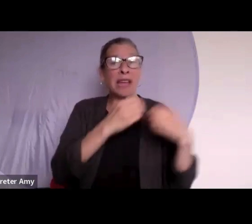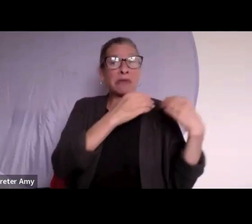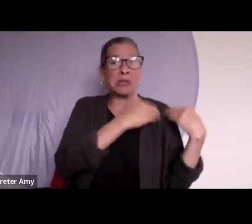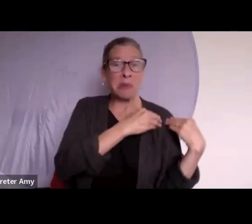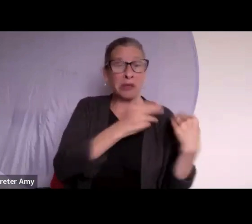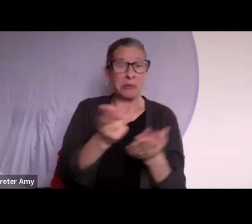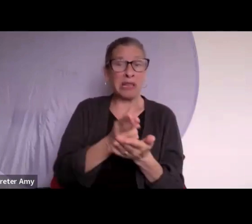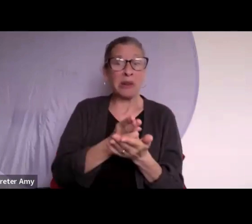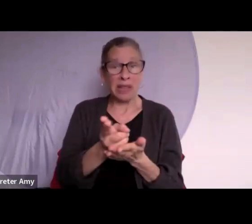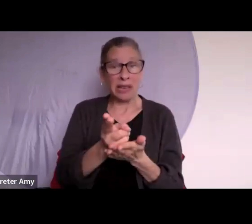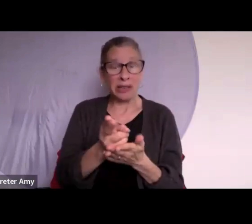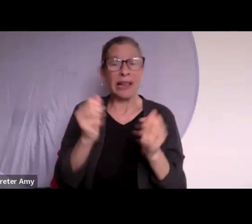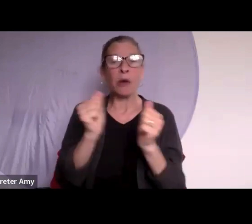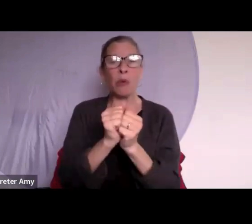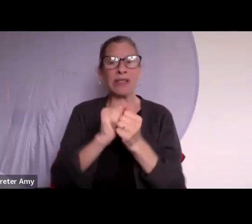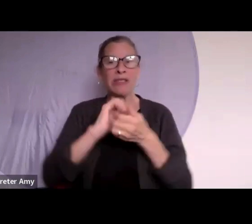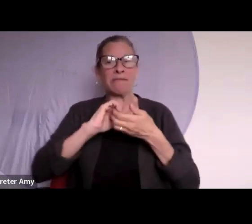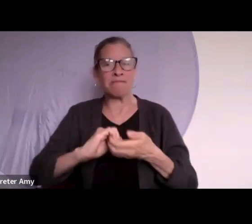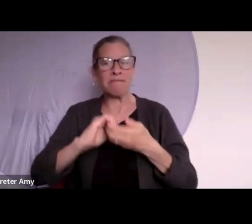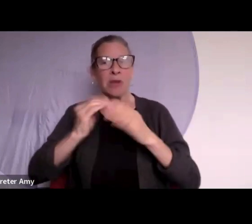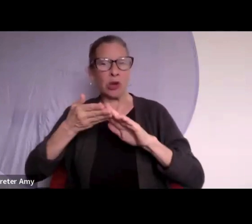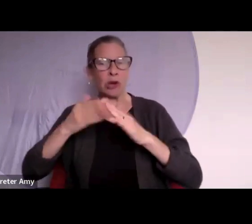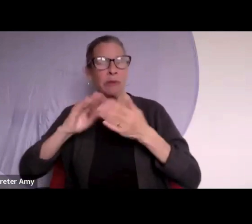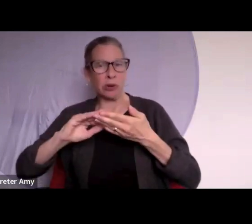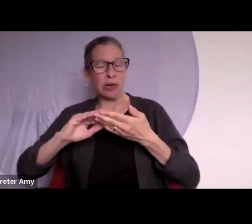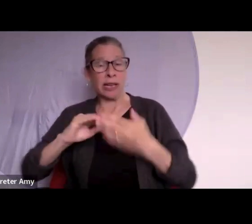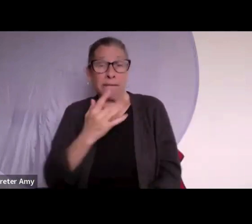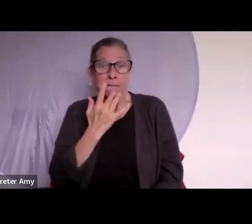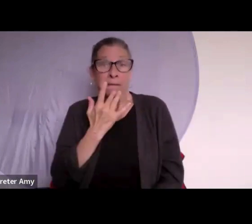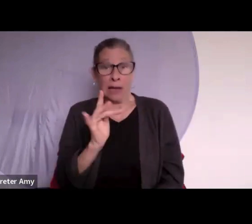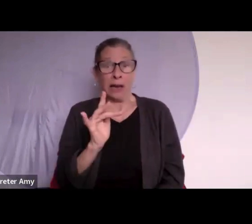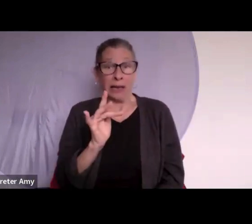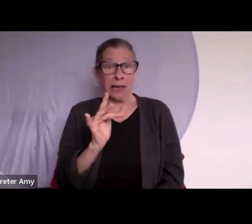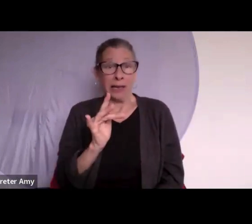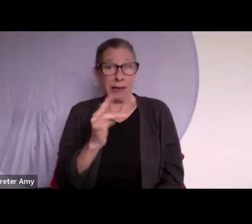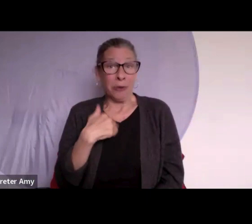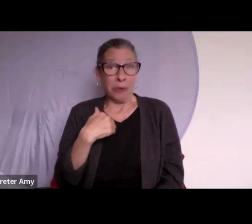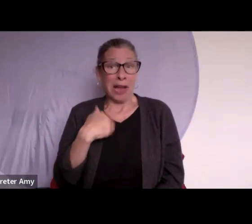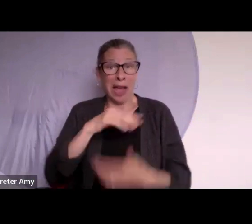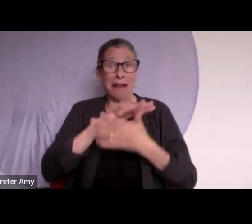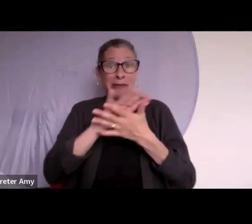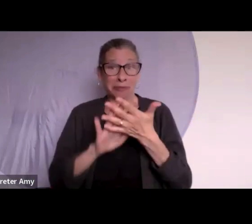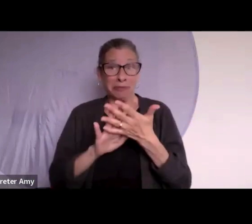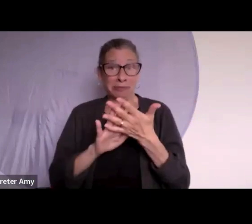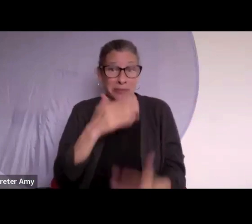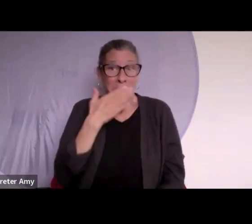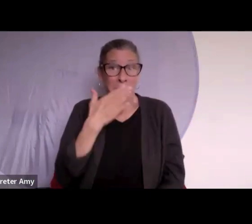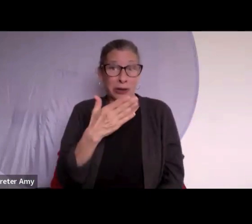with the community. And luckily enough, there's a lot of those and a lot of good ones that we have to say no to, which is an